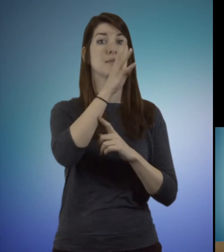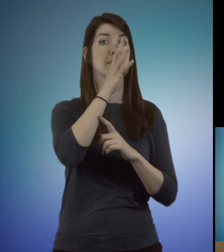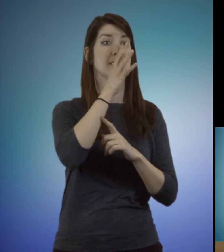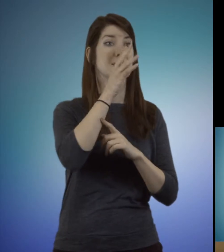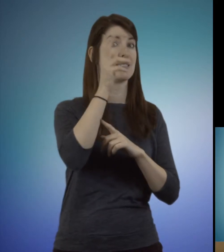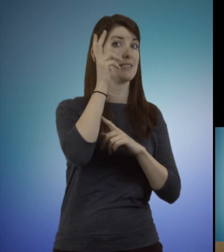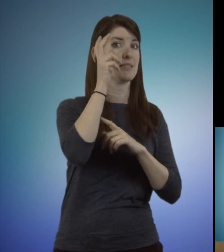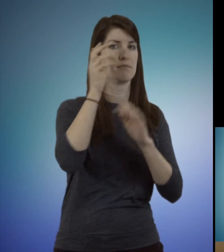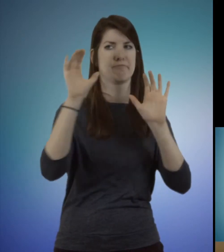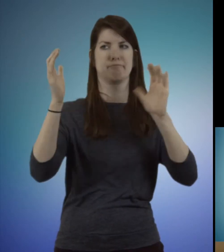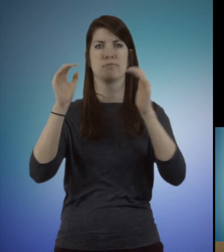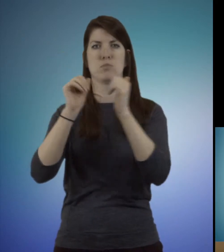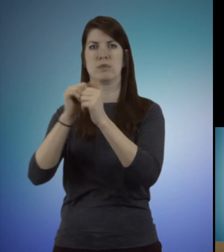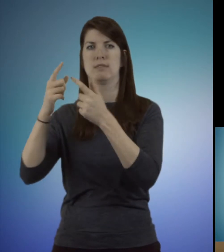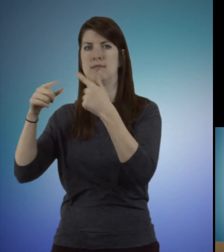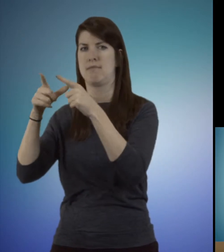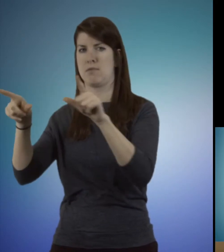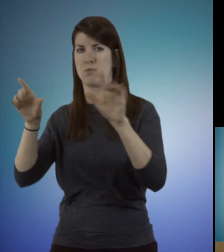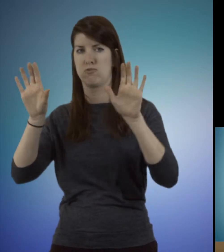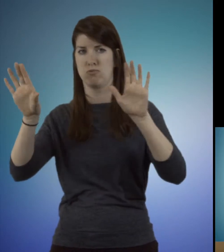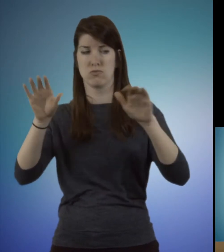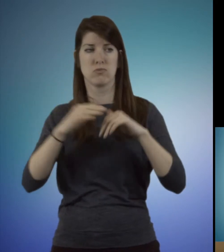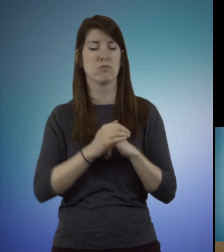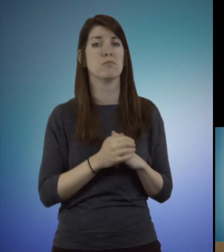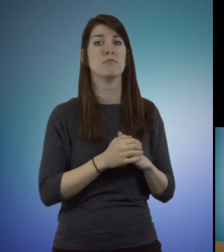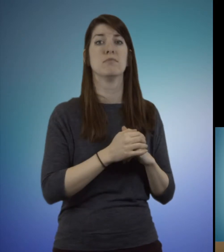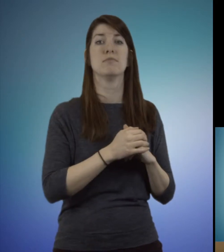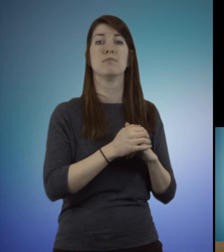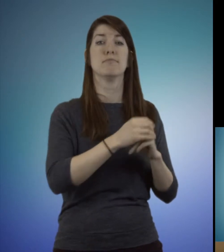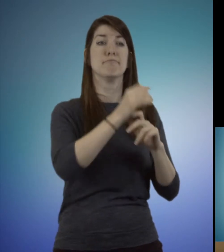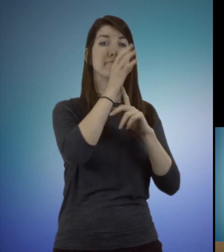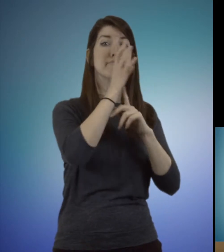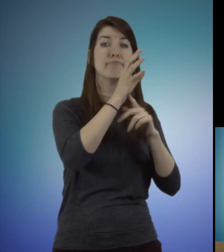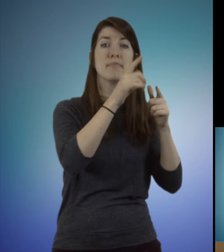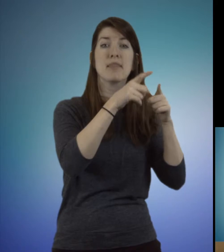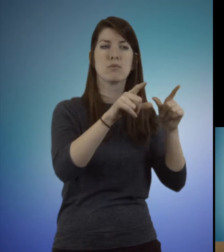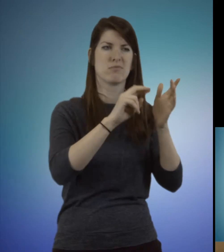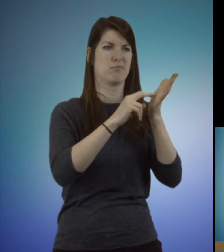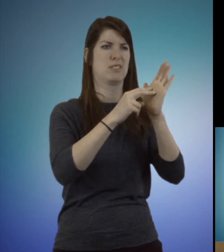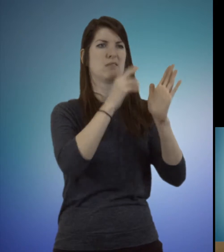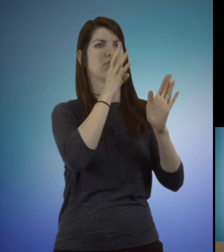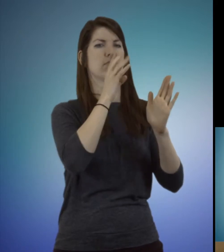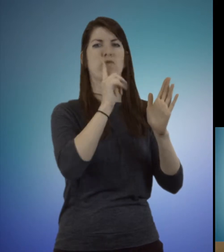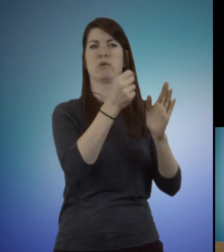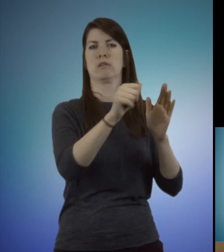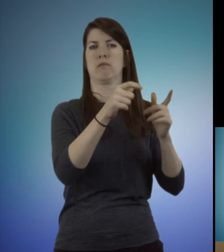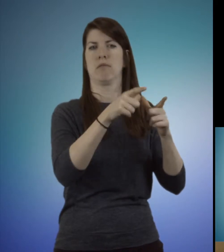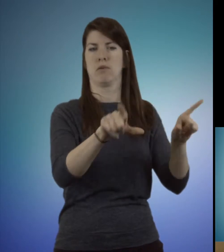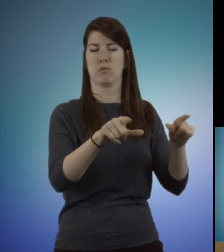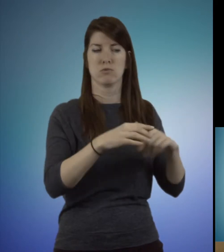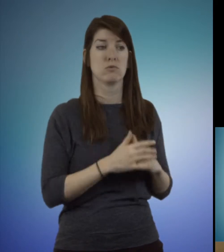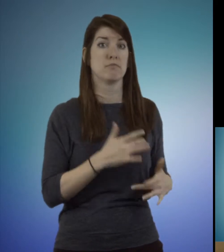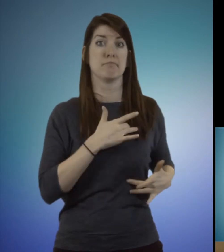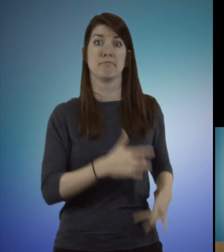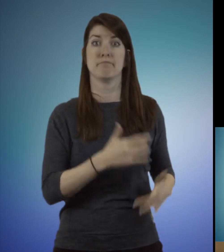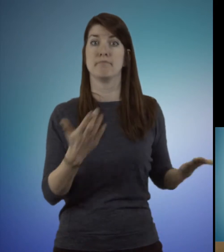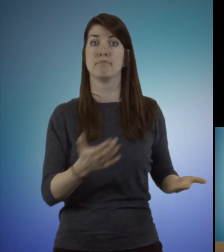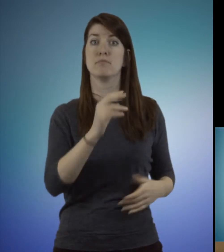So again, spoken language refers to a spoken mode of any language, and typically here in North America, this usually refers to English.